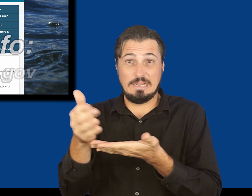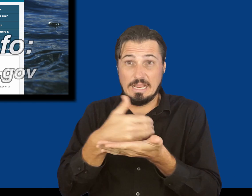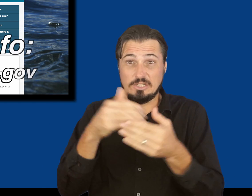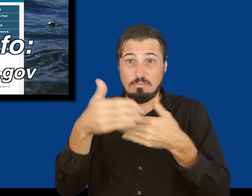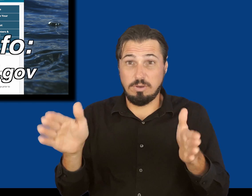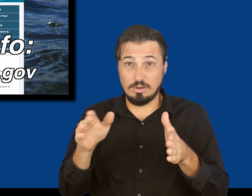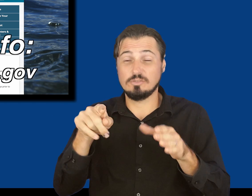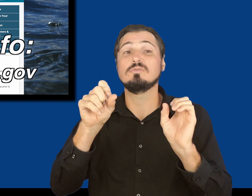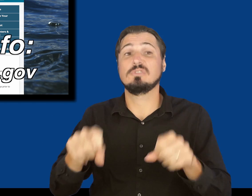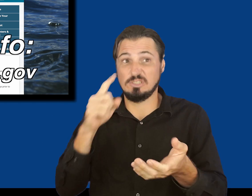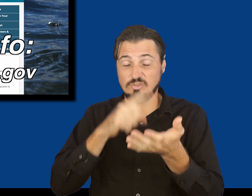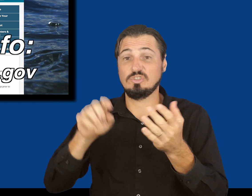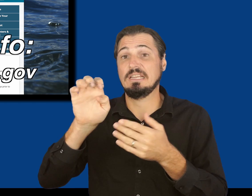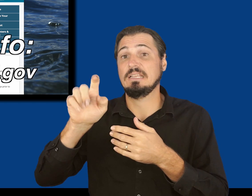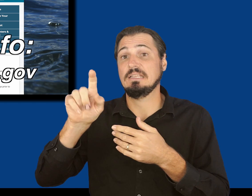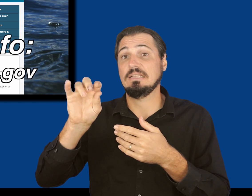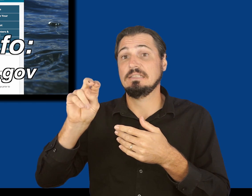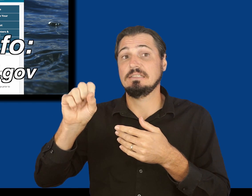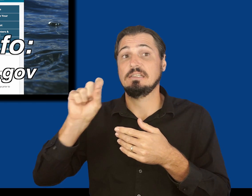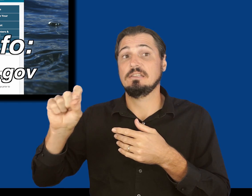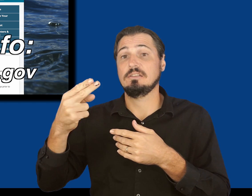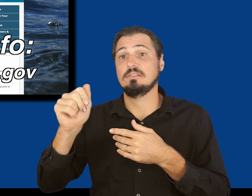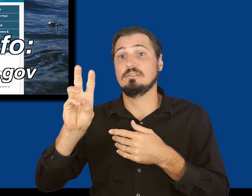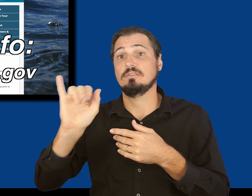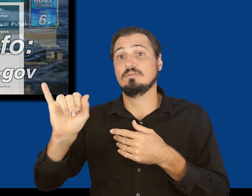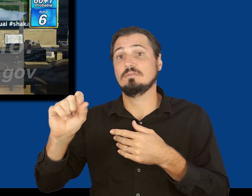of elections web page at elections.hawaii.gov,